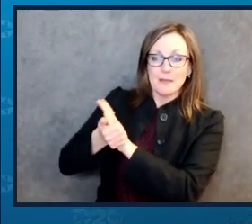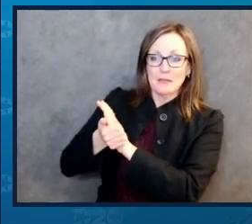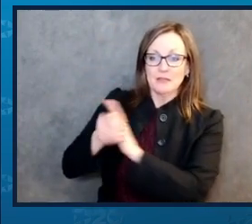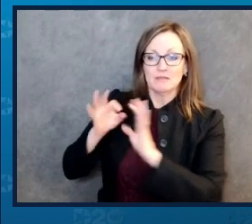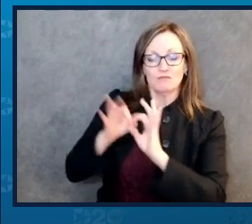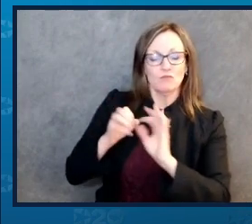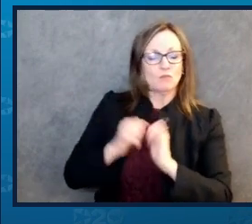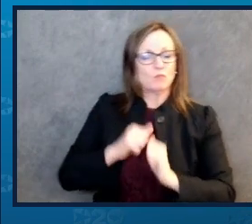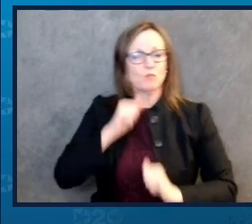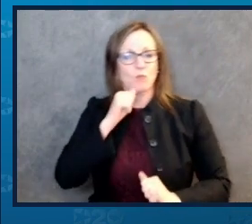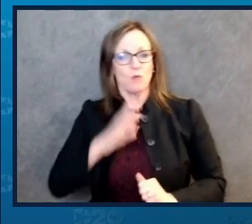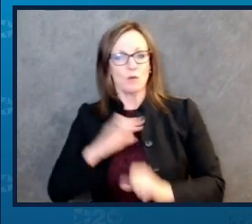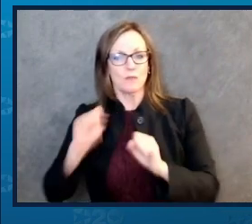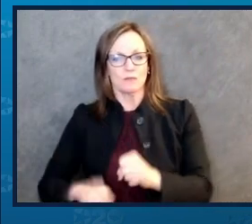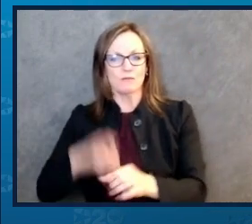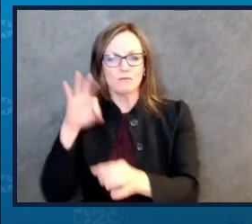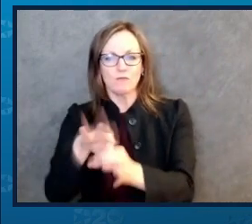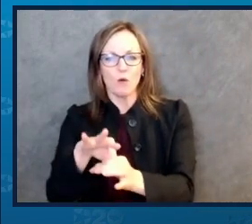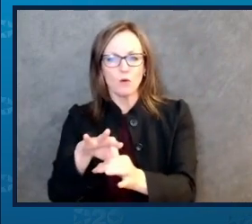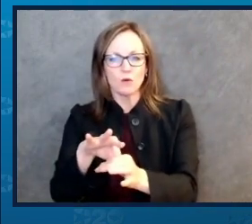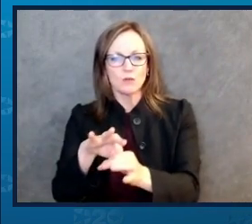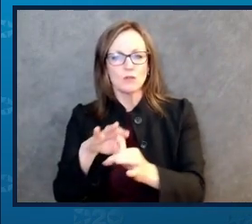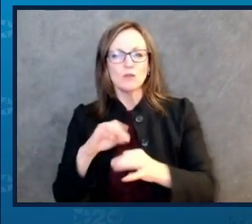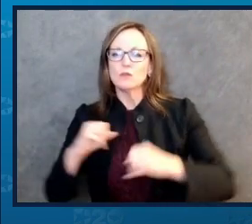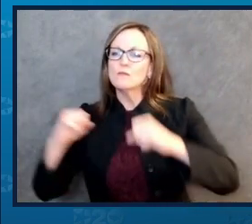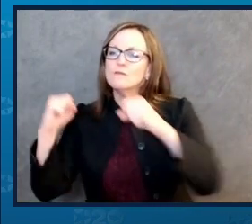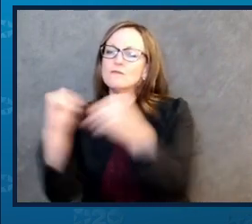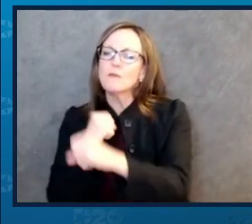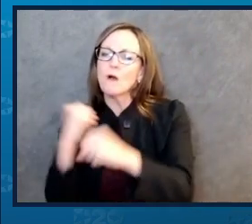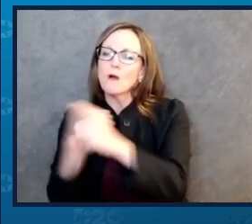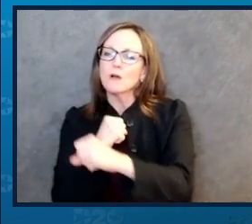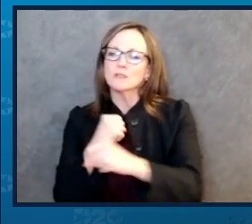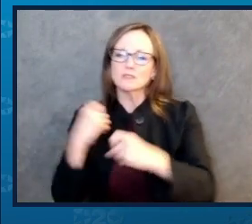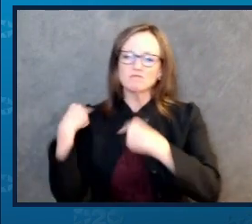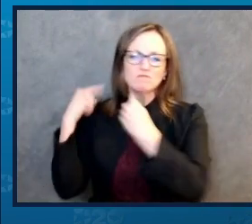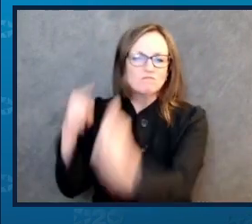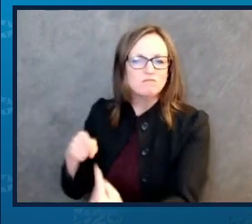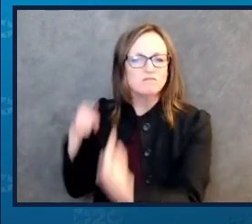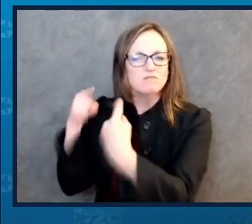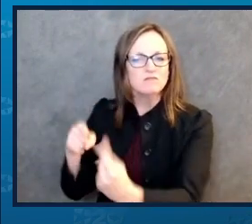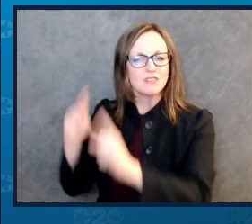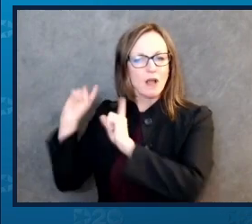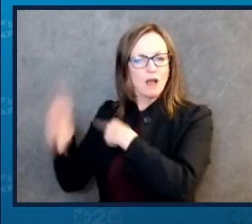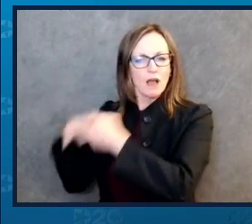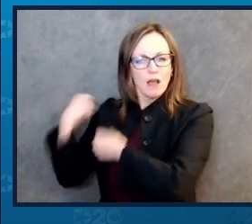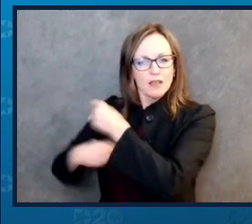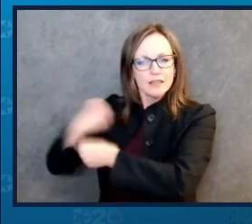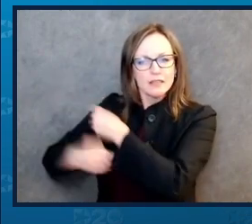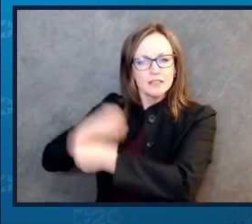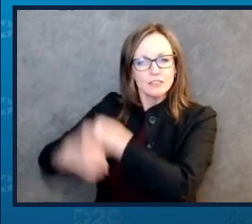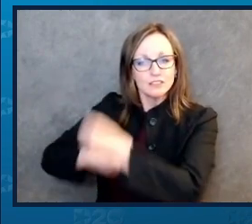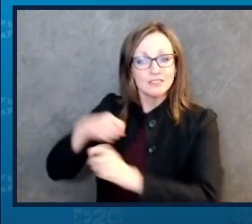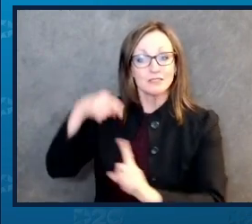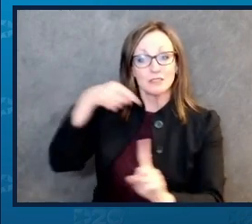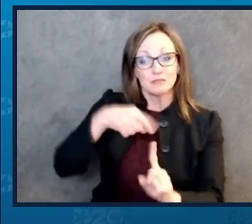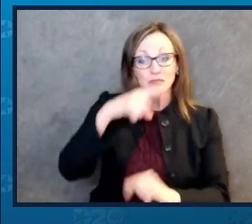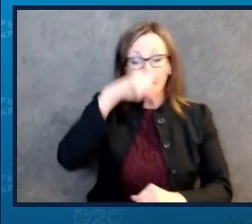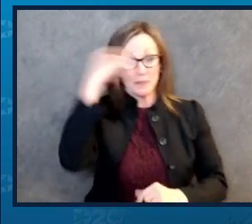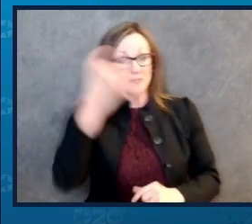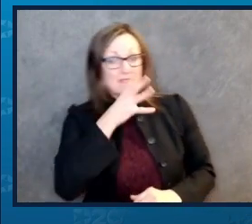YET SO MANY OF THE BLACK WOMEN WHO HELPED SEIZE CORE THAT VICTORY WERE STILL PROHIBITED